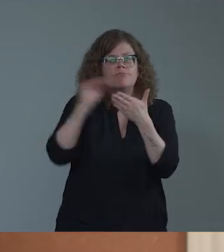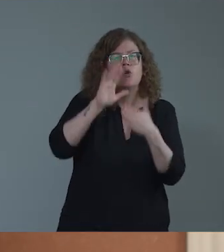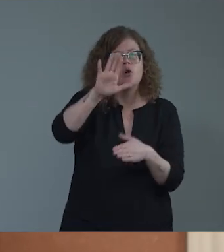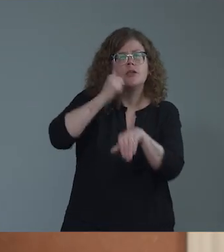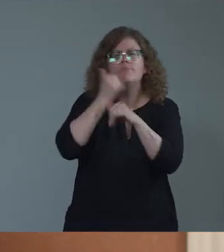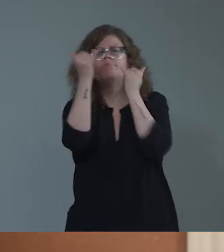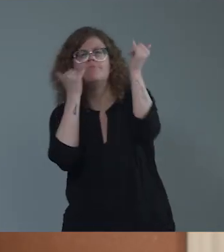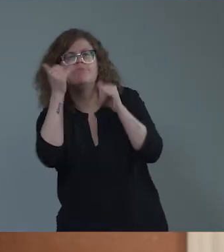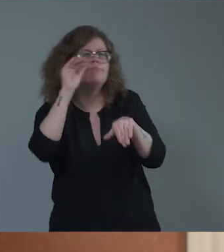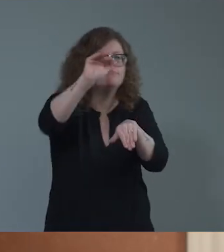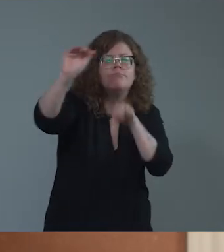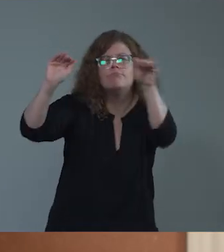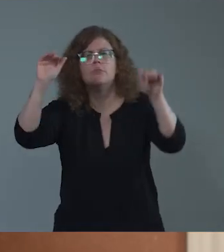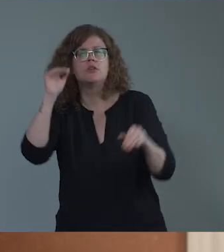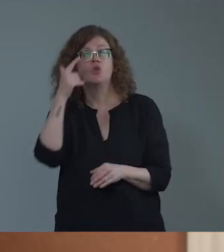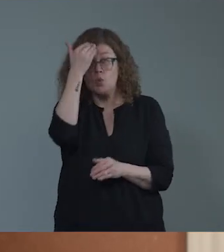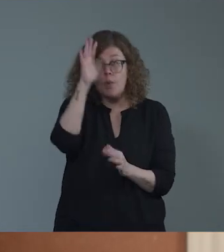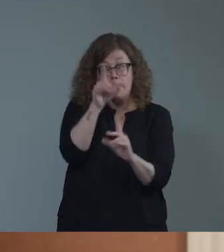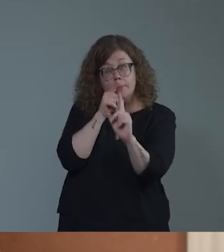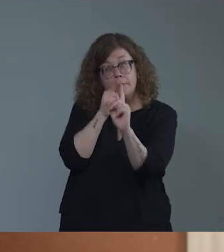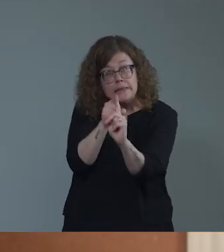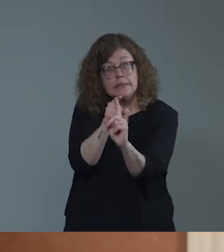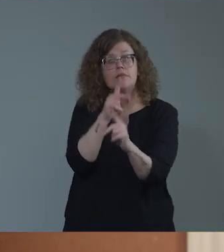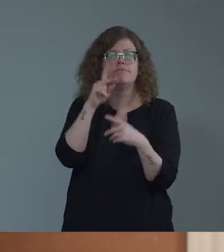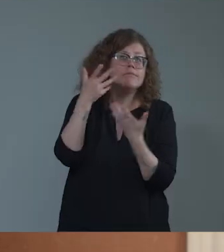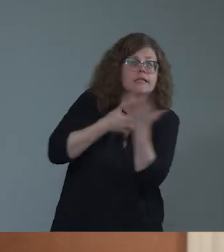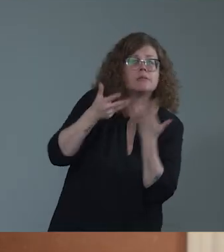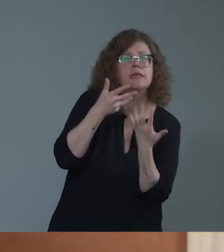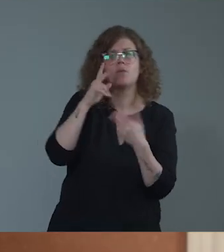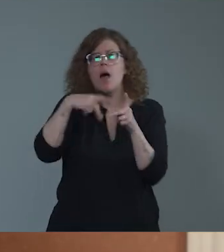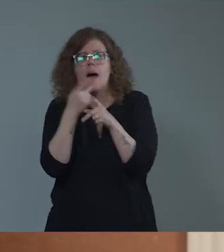So if you know there is a specific materiality, specific engagement, specific